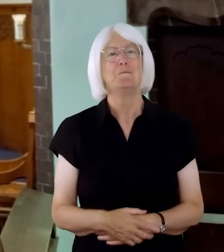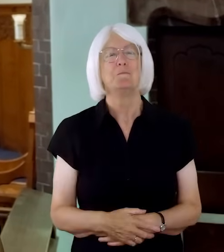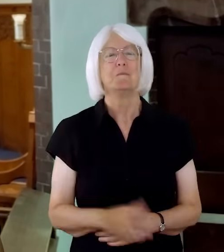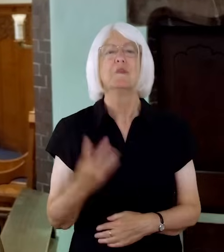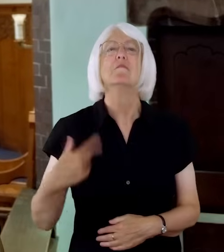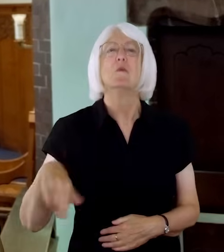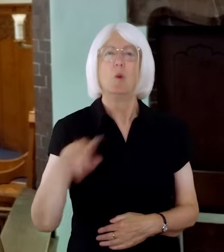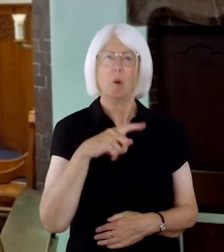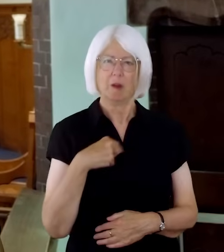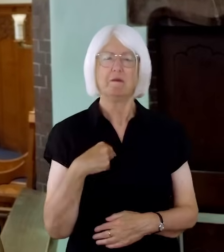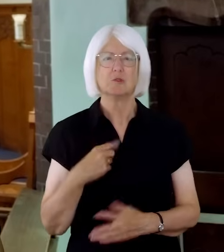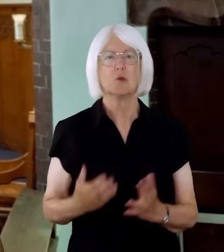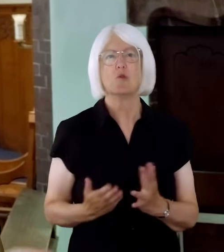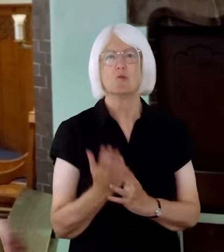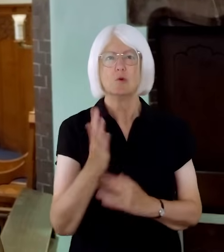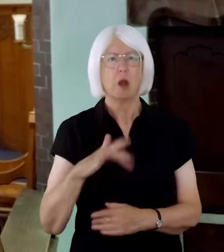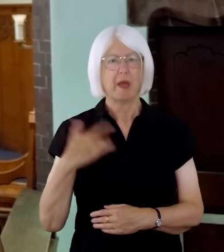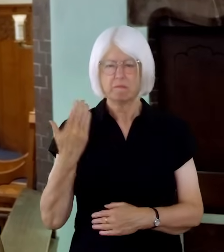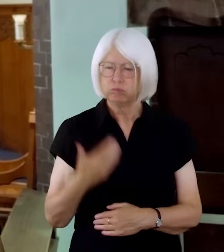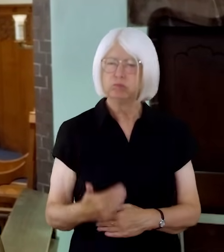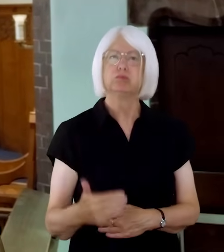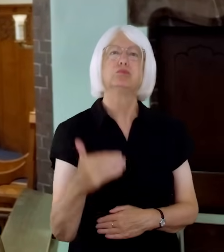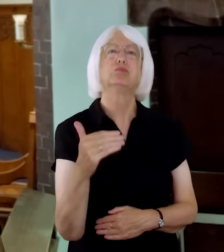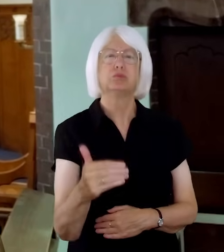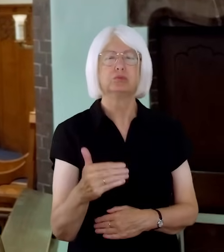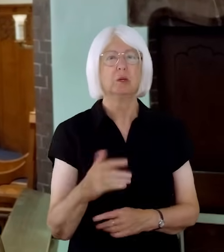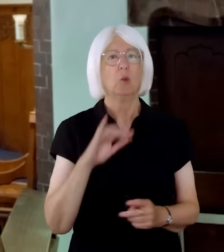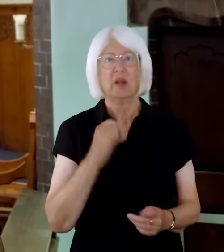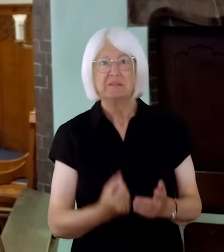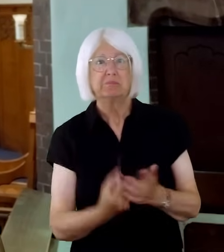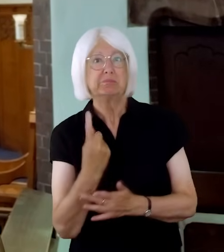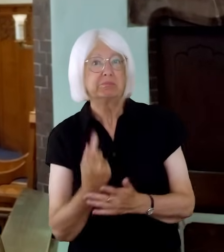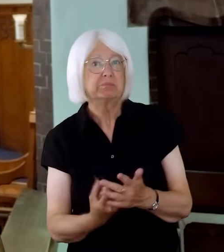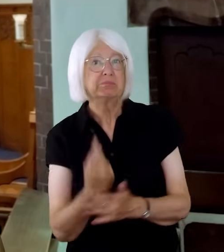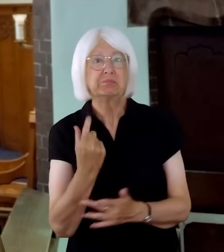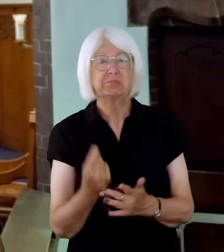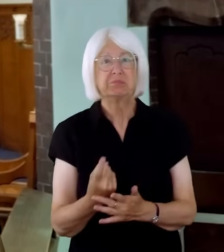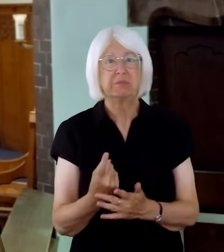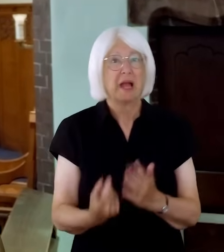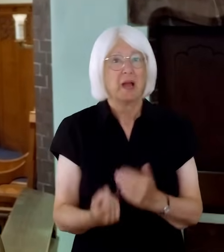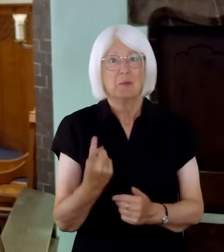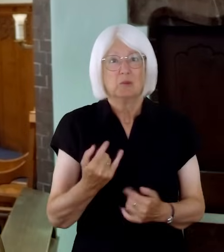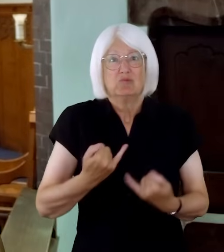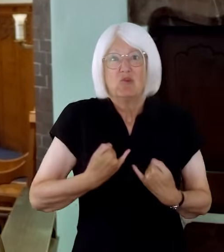For all of us on our life's journey, there are and will be times when we go wrong,